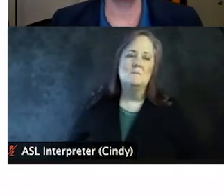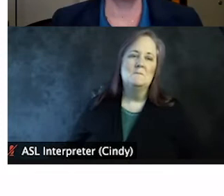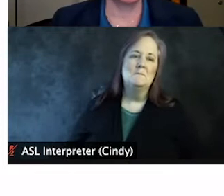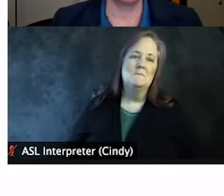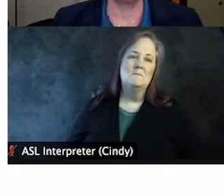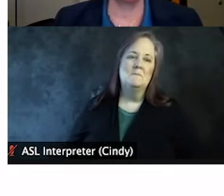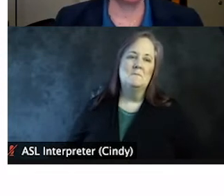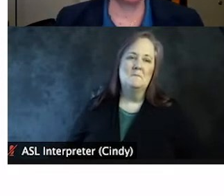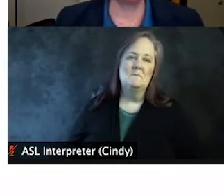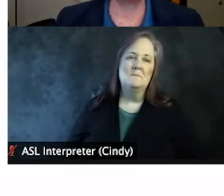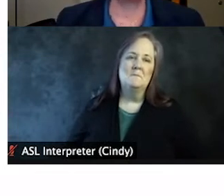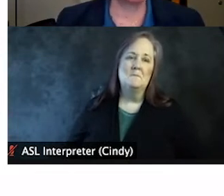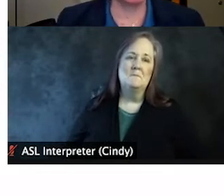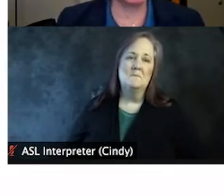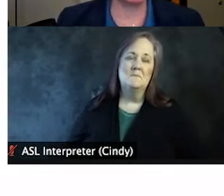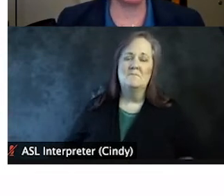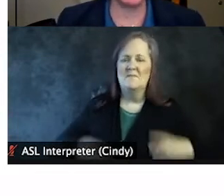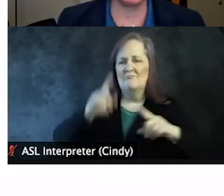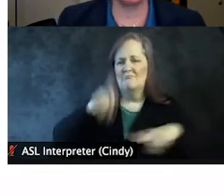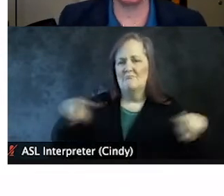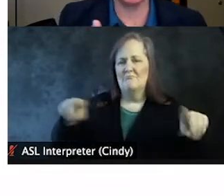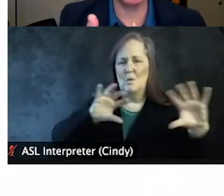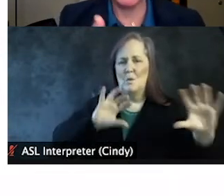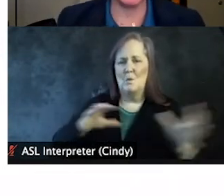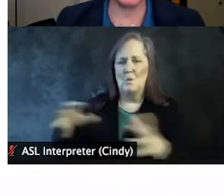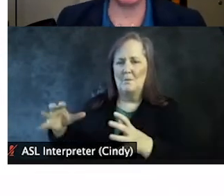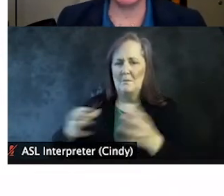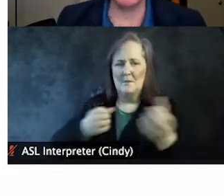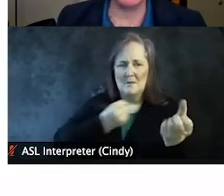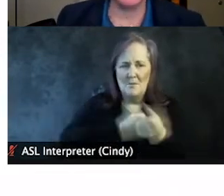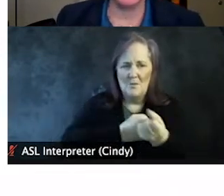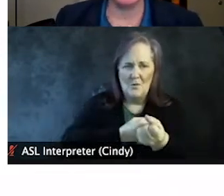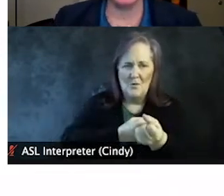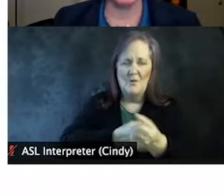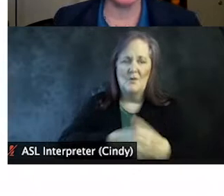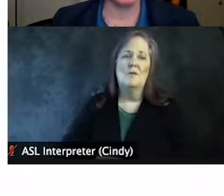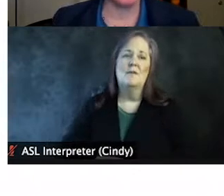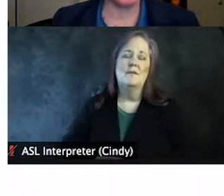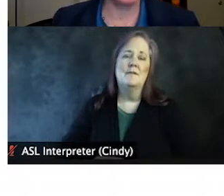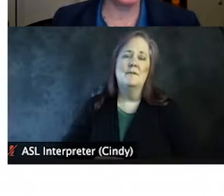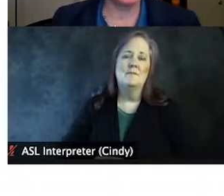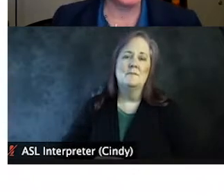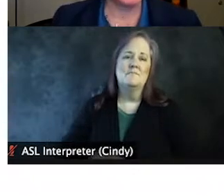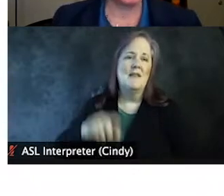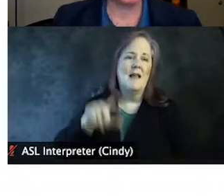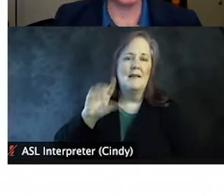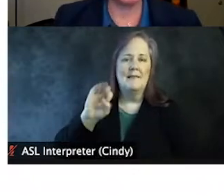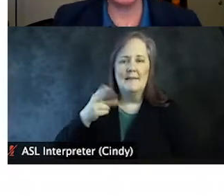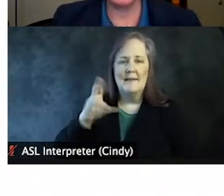So we have, you know, ballot committee, the assembly member who started it all and, you know, some unions